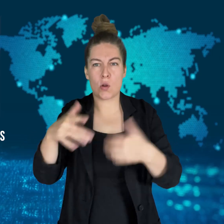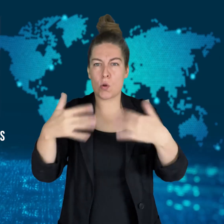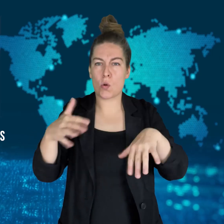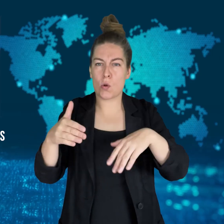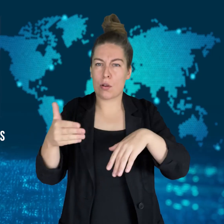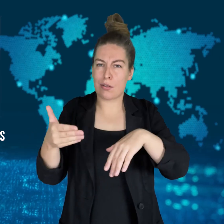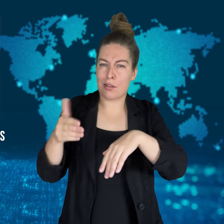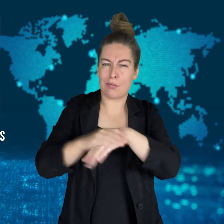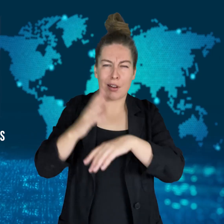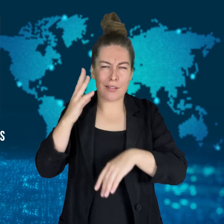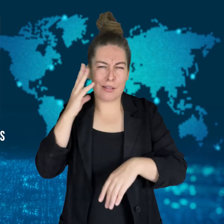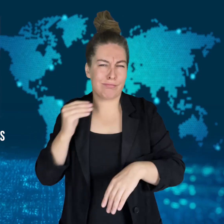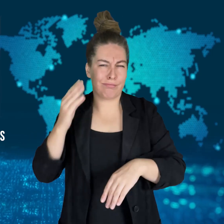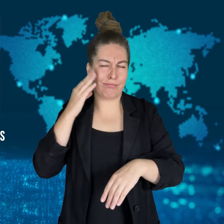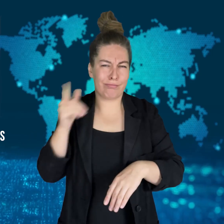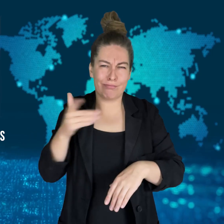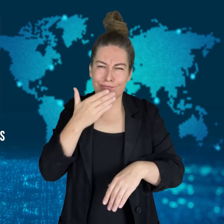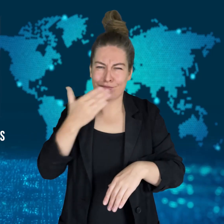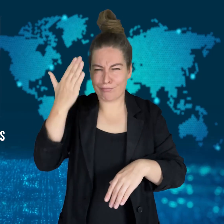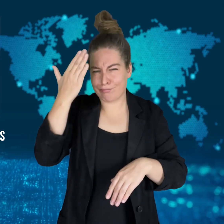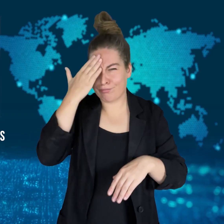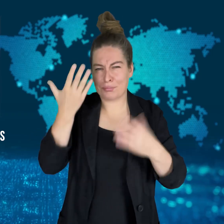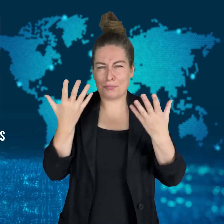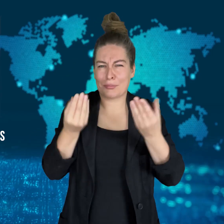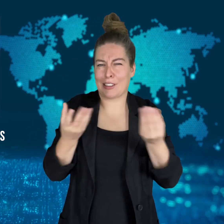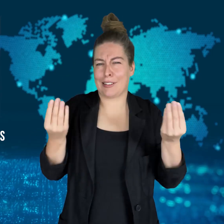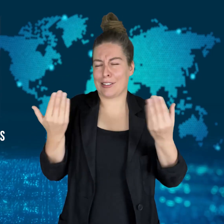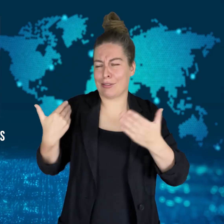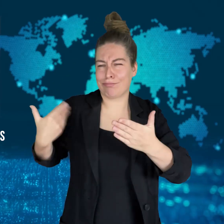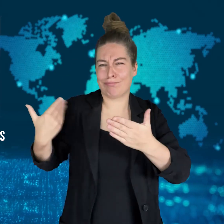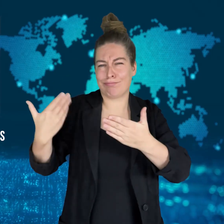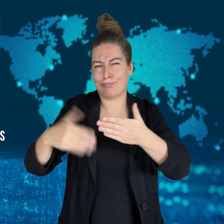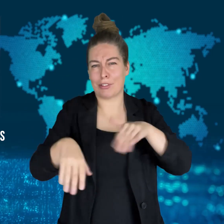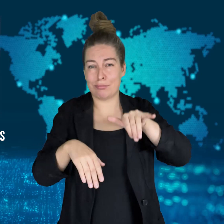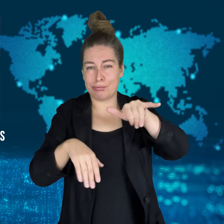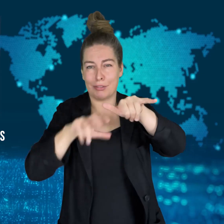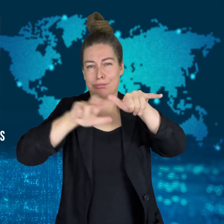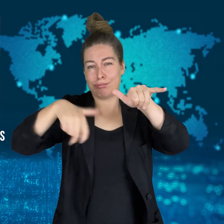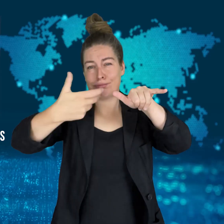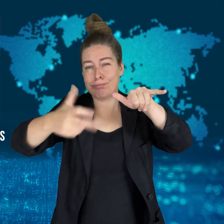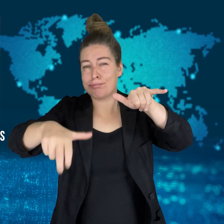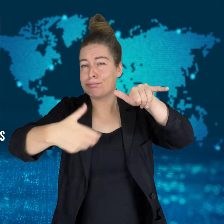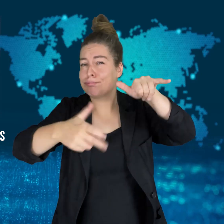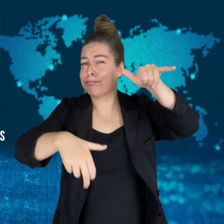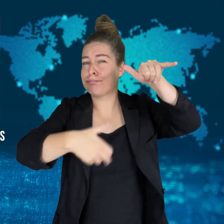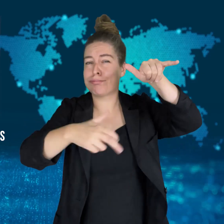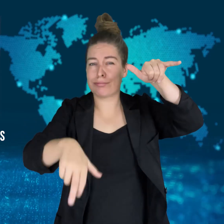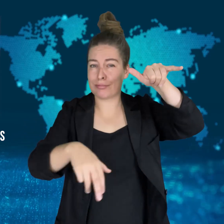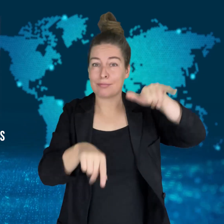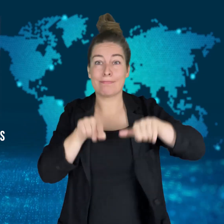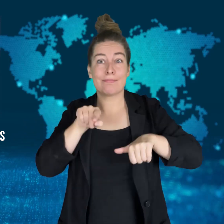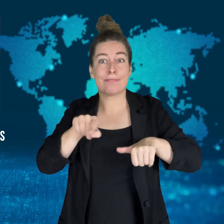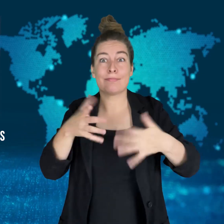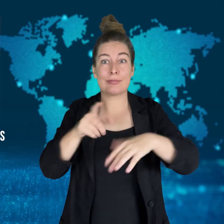In July 2018, French parachutist, Nicolas Galy, leaped out of